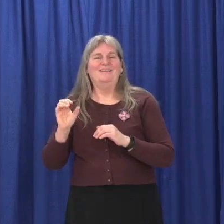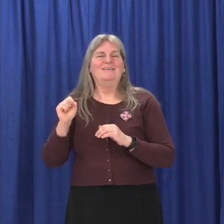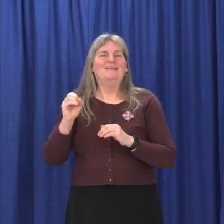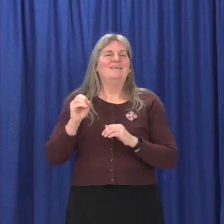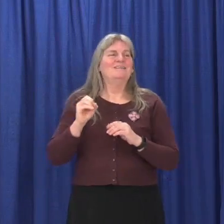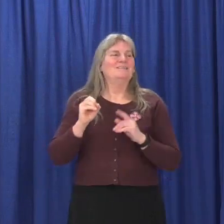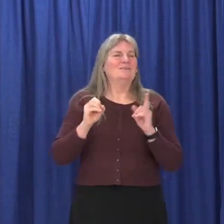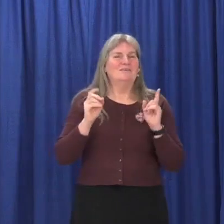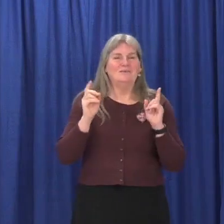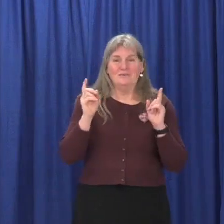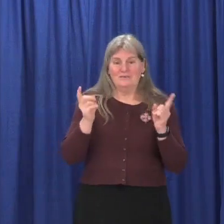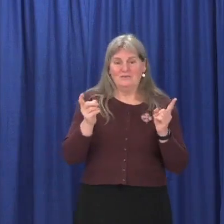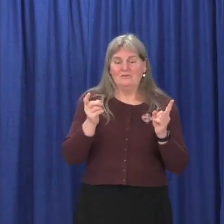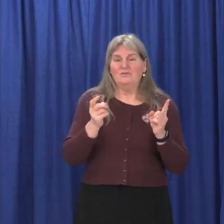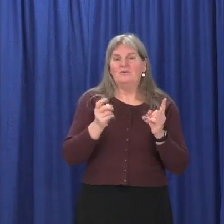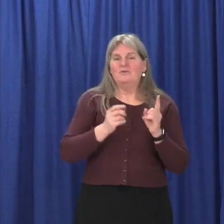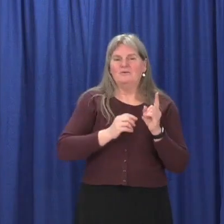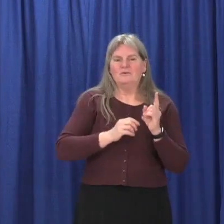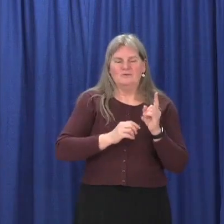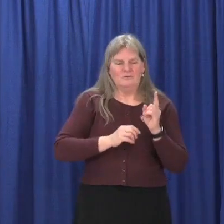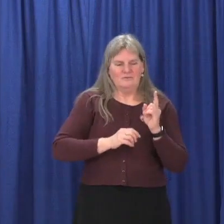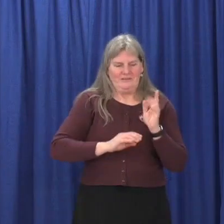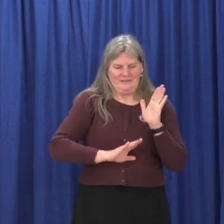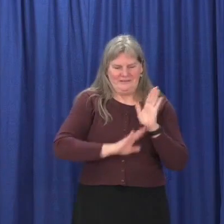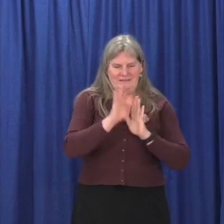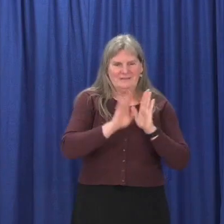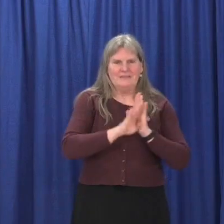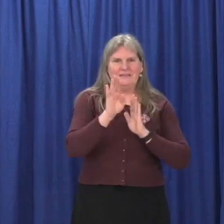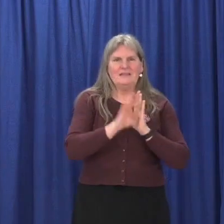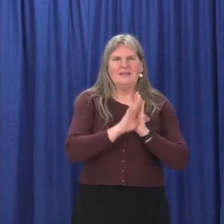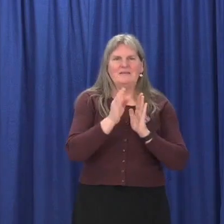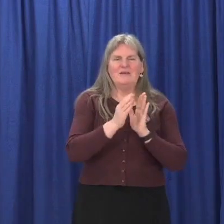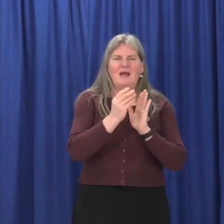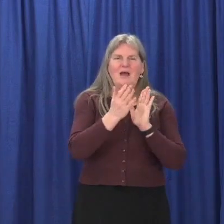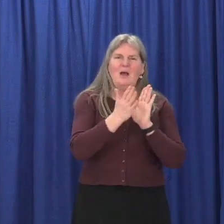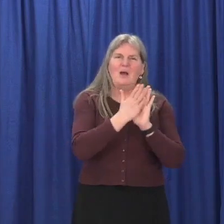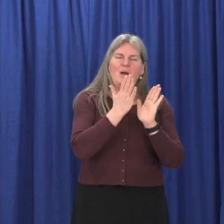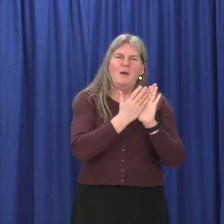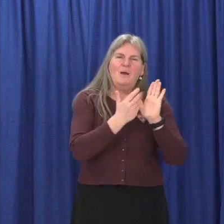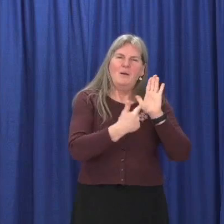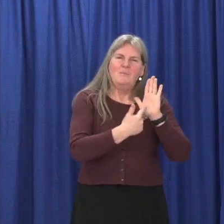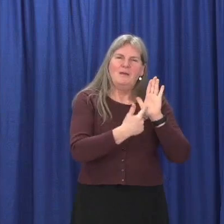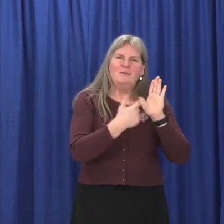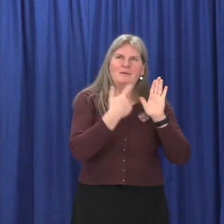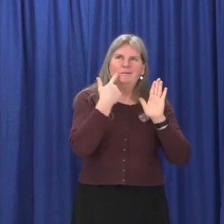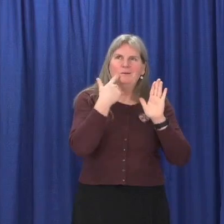in August, which feels like a long time ago. But again, you know, how we then transition